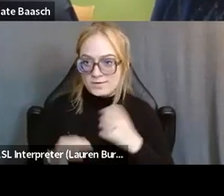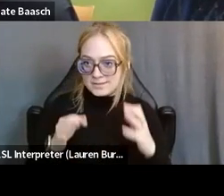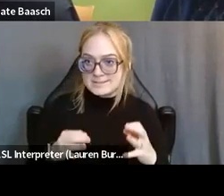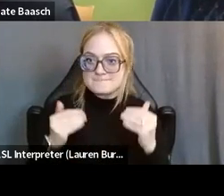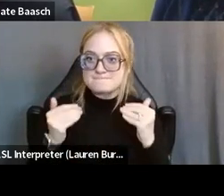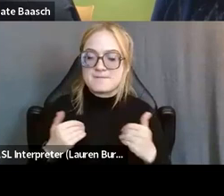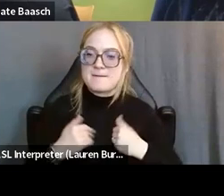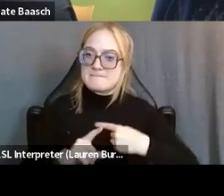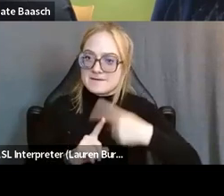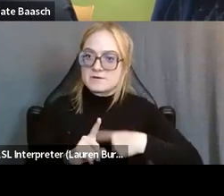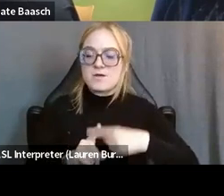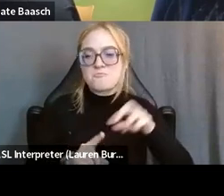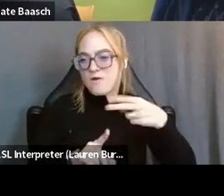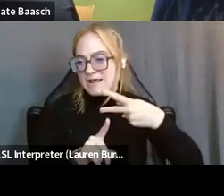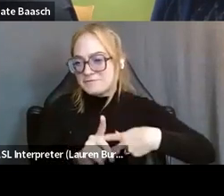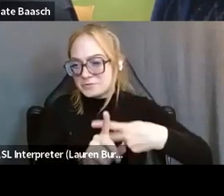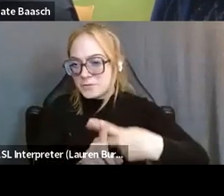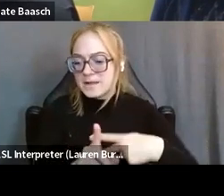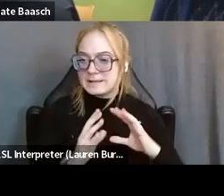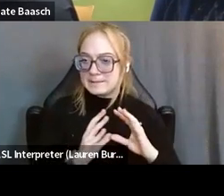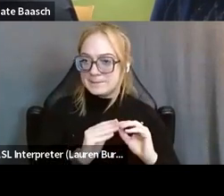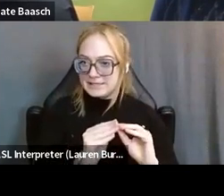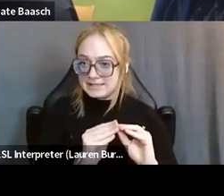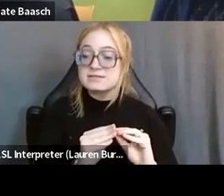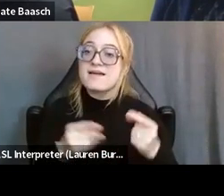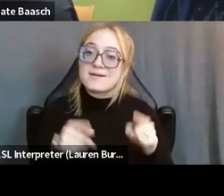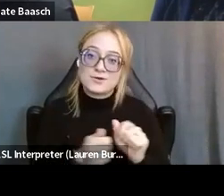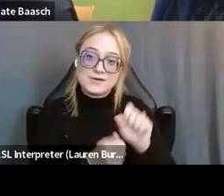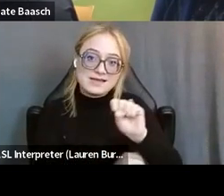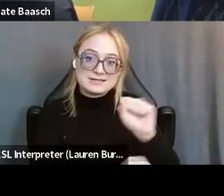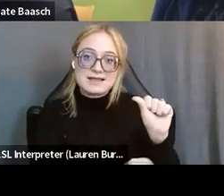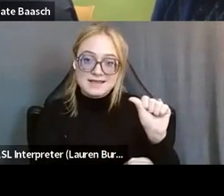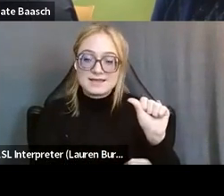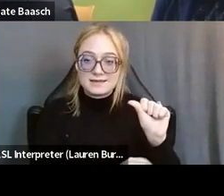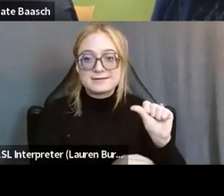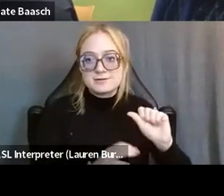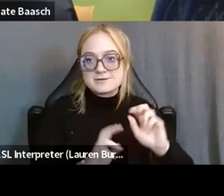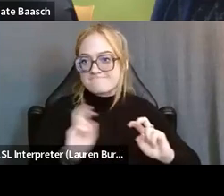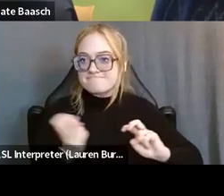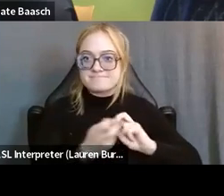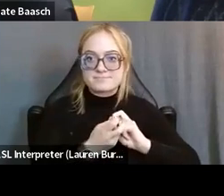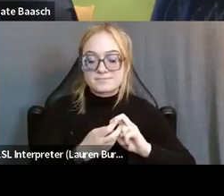monthly bimonthly meetings, which occur with SSA, is to allow us, that's one of the things that comes up,